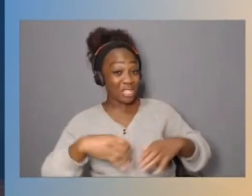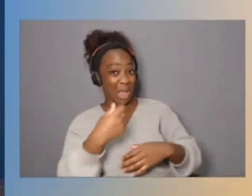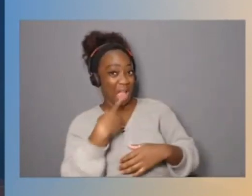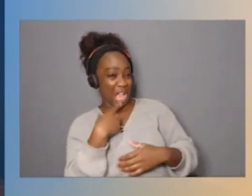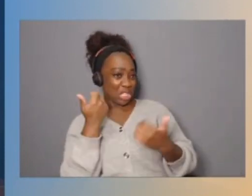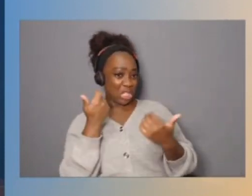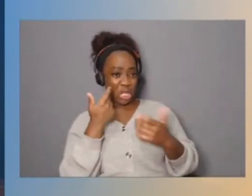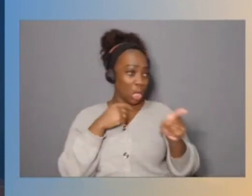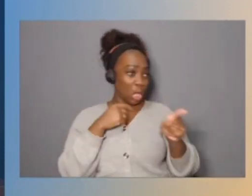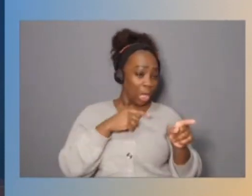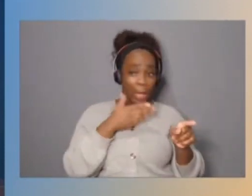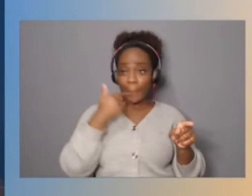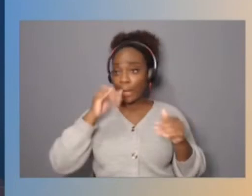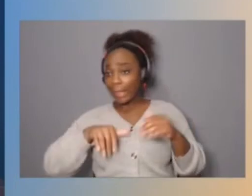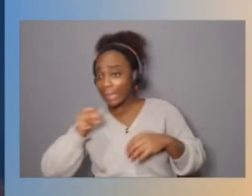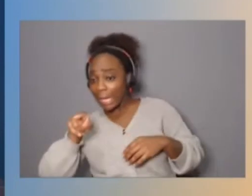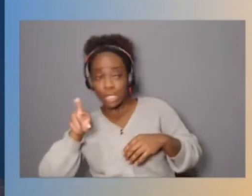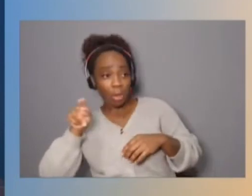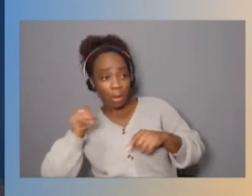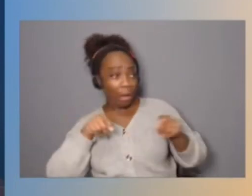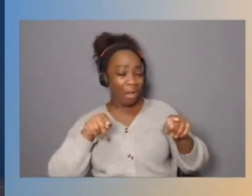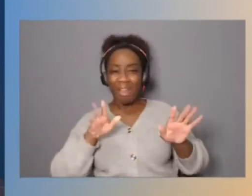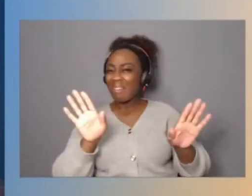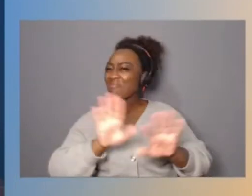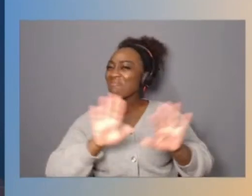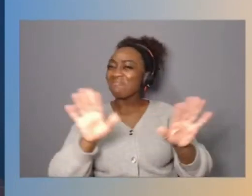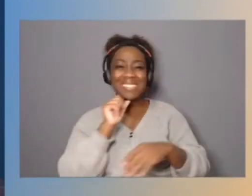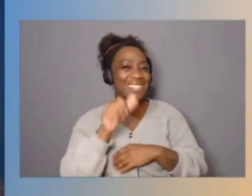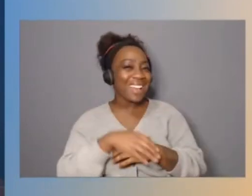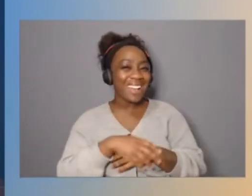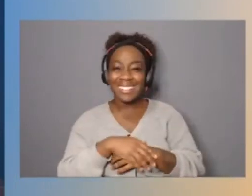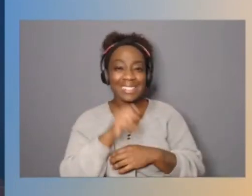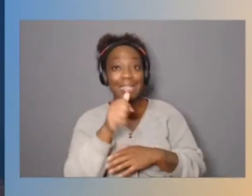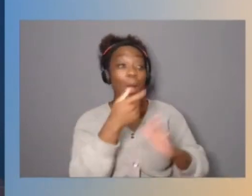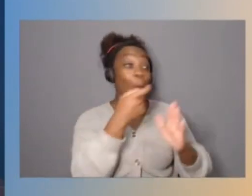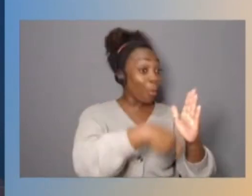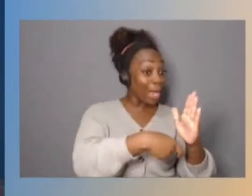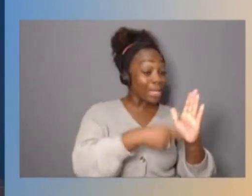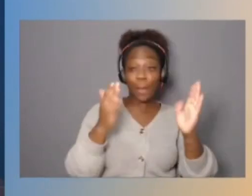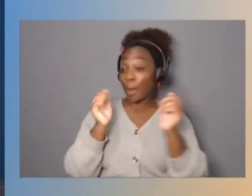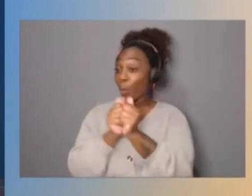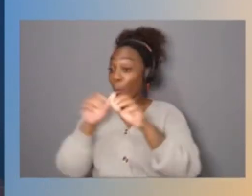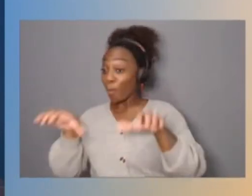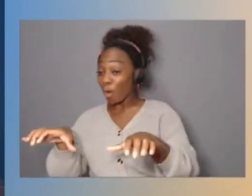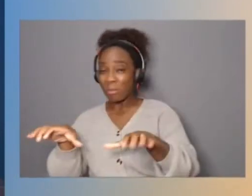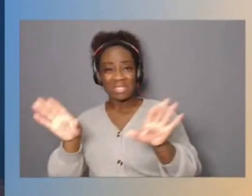Yeah, so it's not one versus the other, it's not price versus performance. So, when you think about cost optimization,